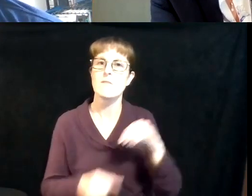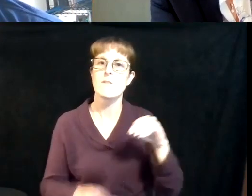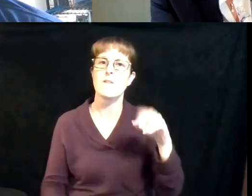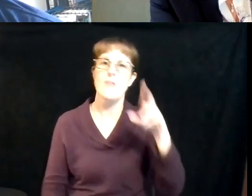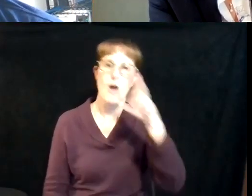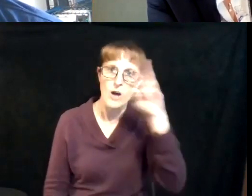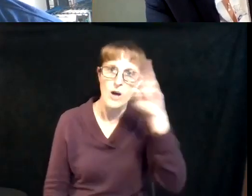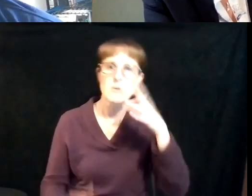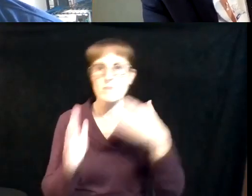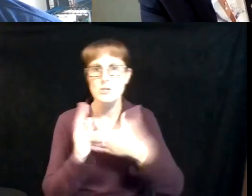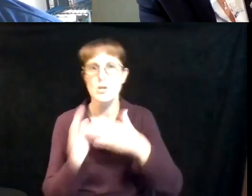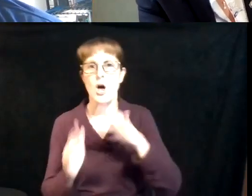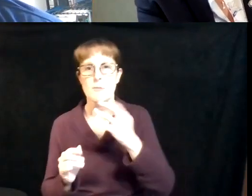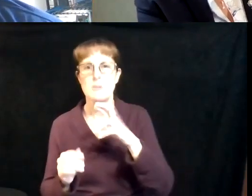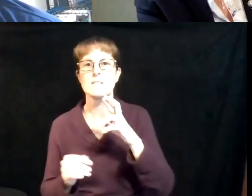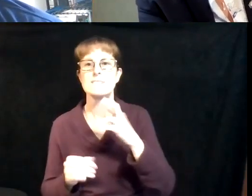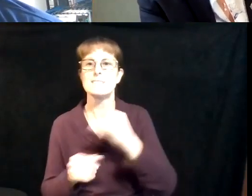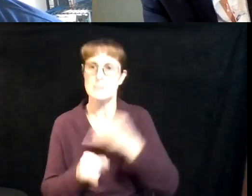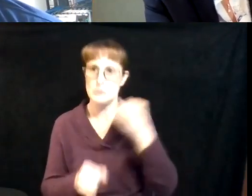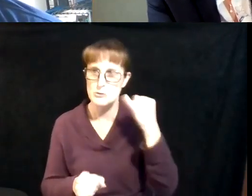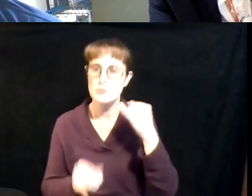which focused on ensuring that people with disabilities at